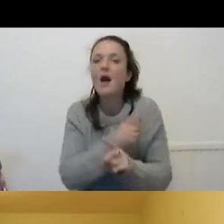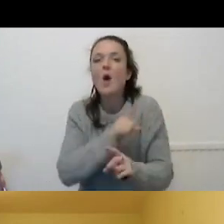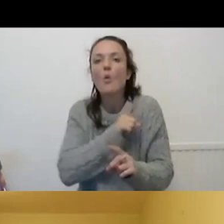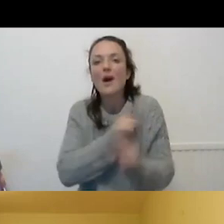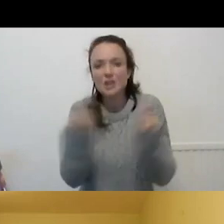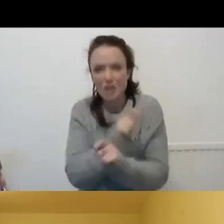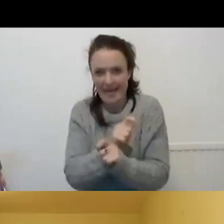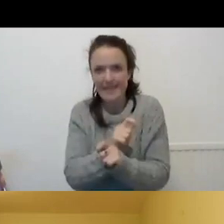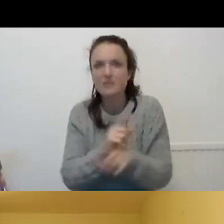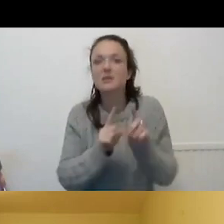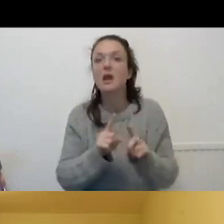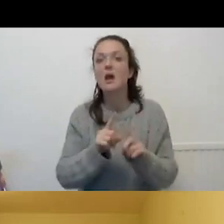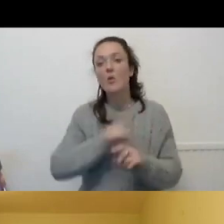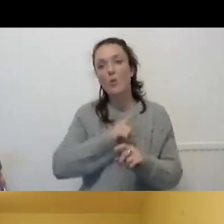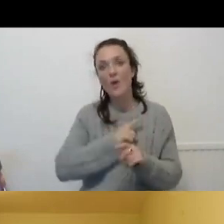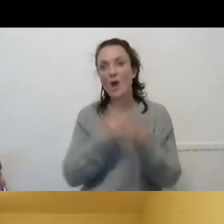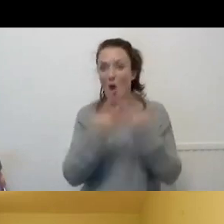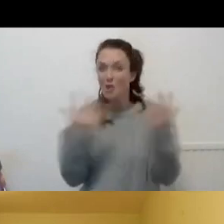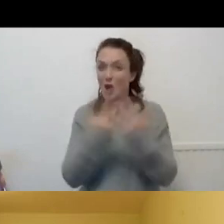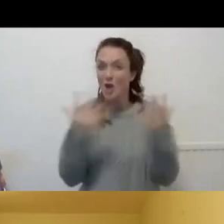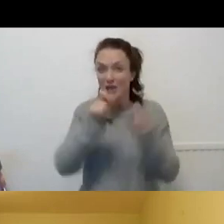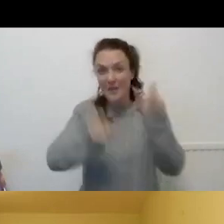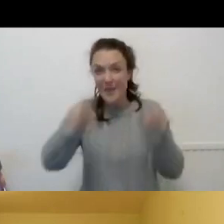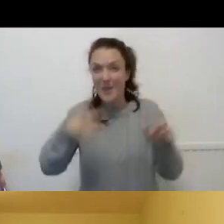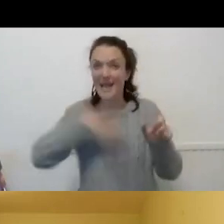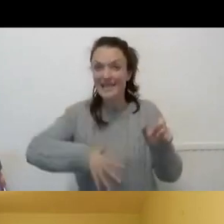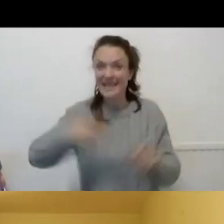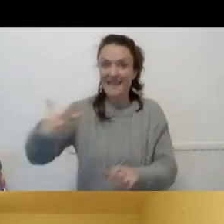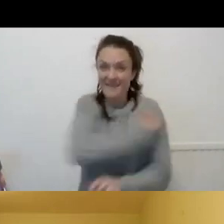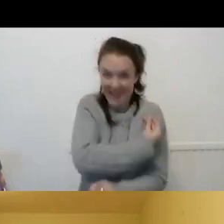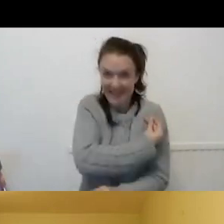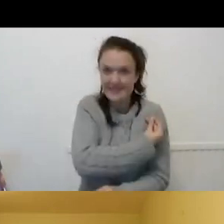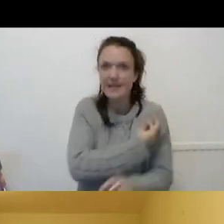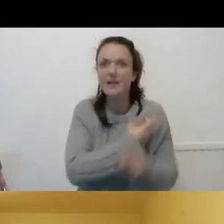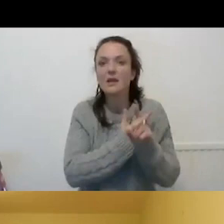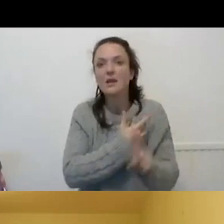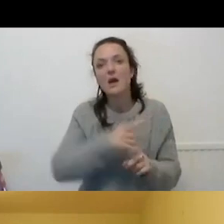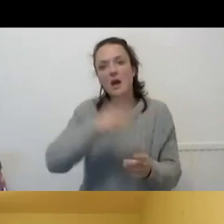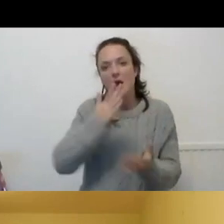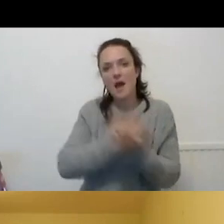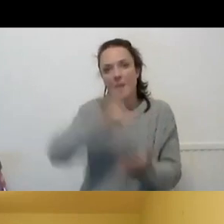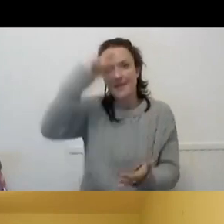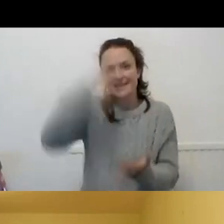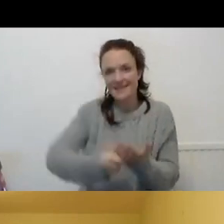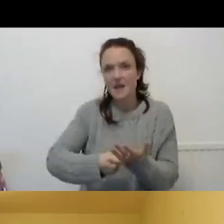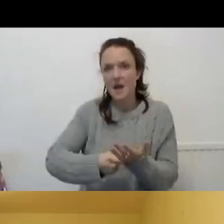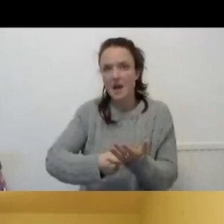that what we need to do is, is vaccinate as many people as possible as quickly as possible. So we